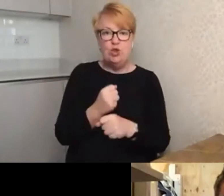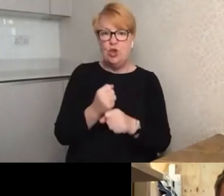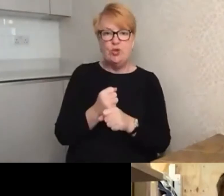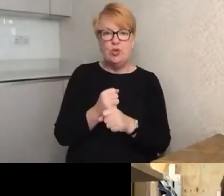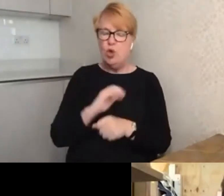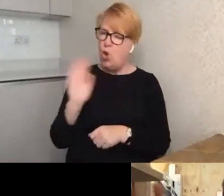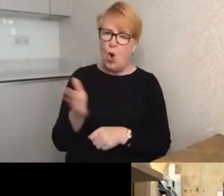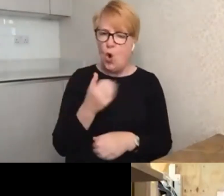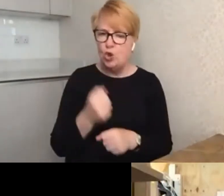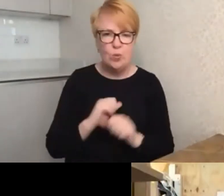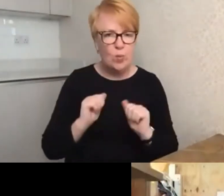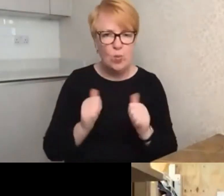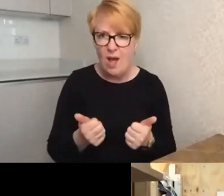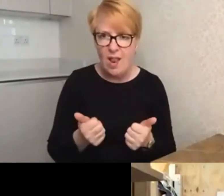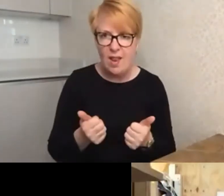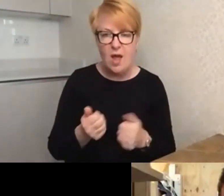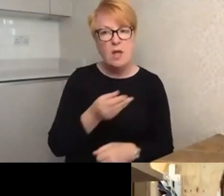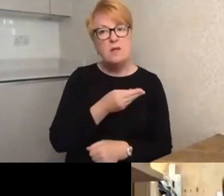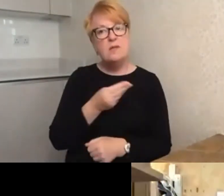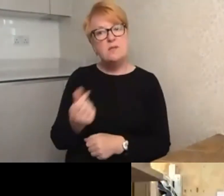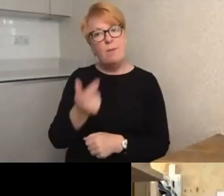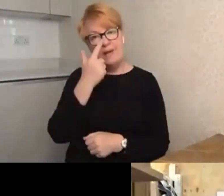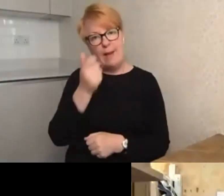Actually, I think some of it can be really spectacular,